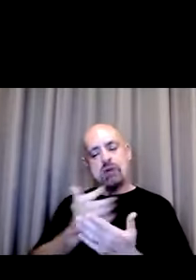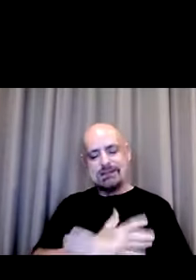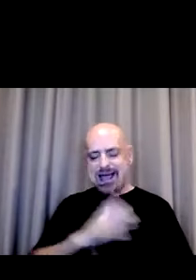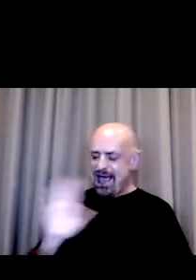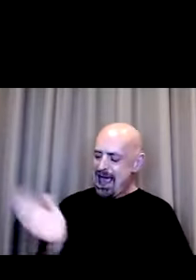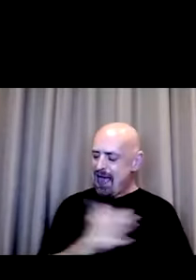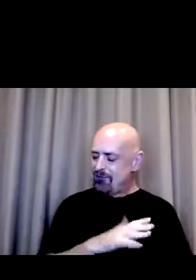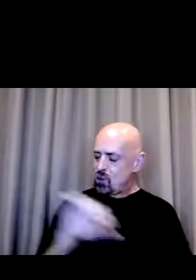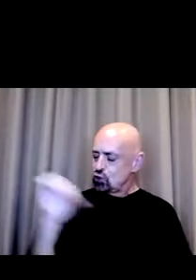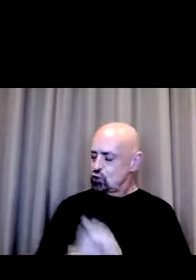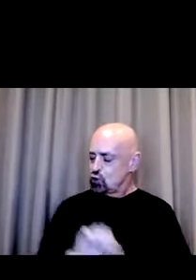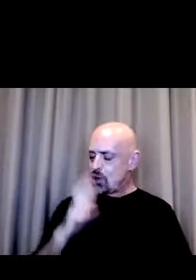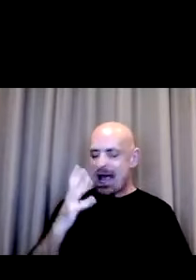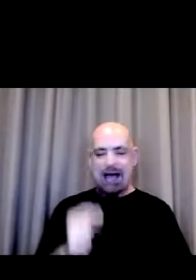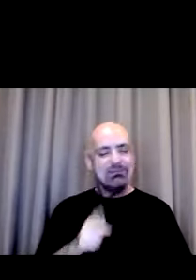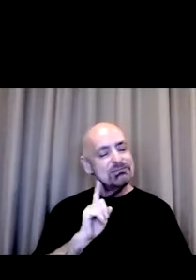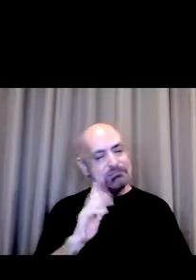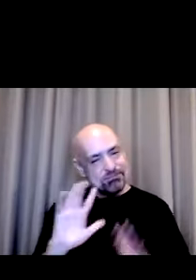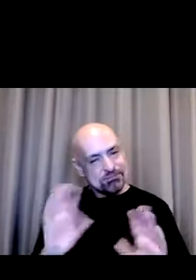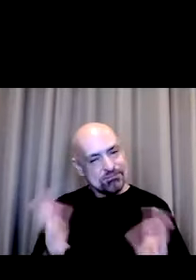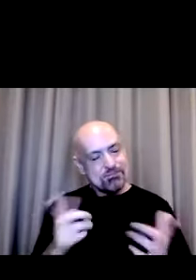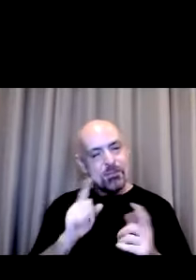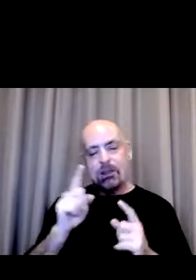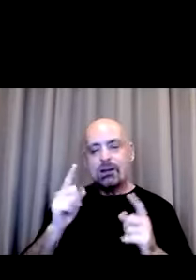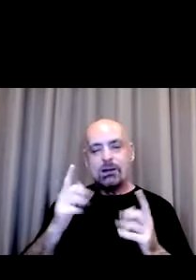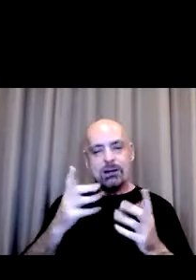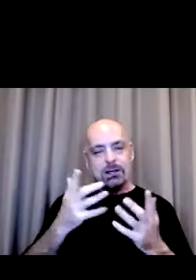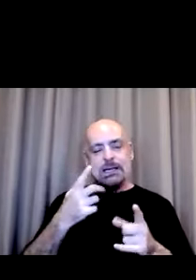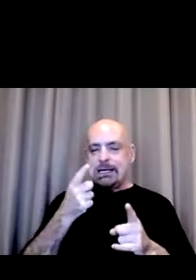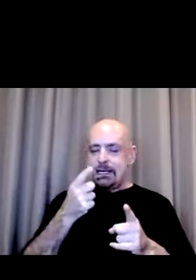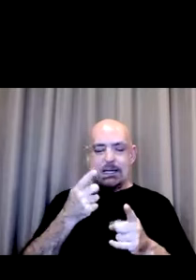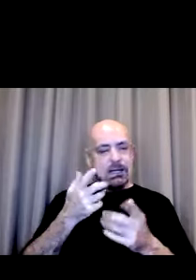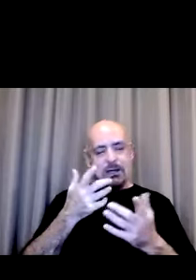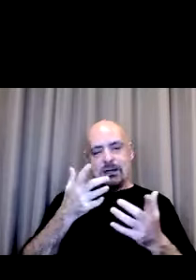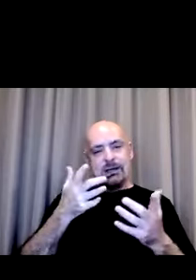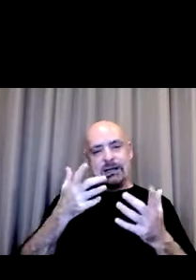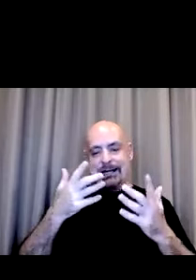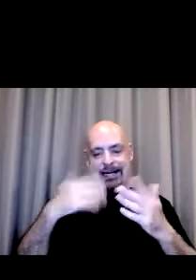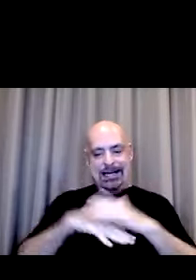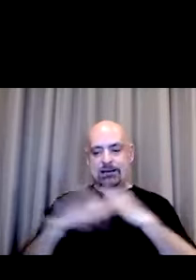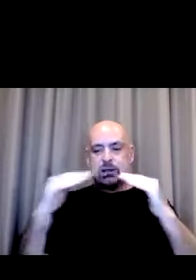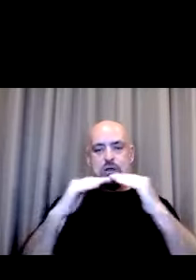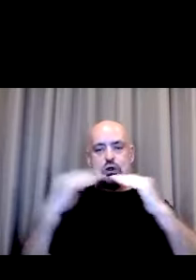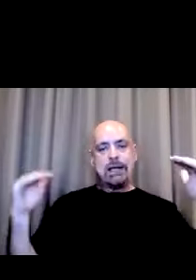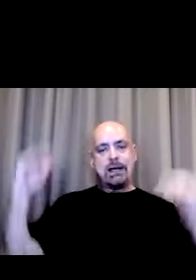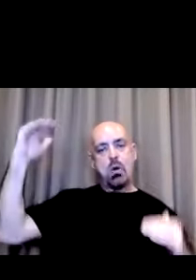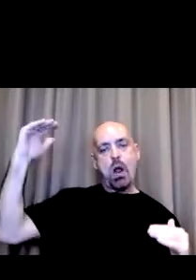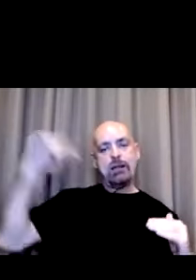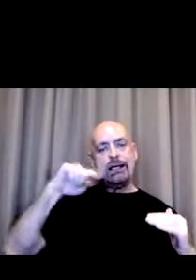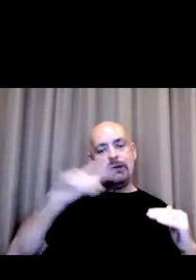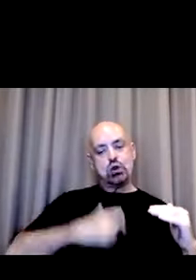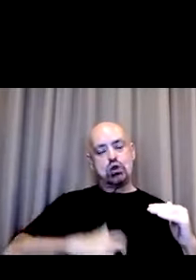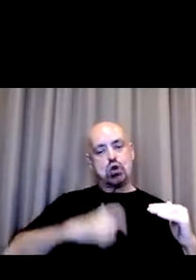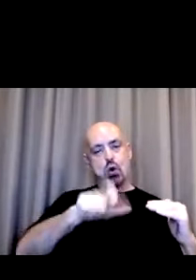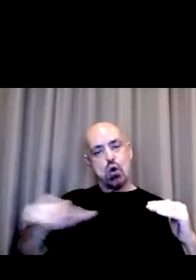. She insisted that we cannot demand human rights for white Americans but not for others and it's not